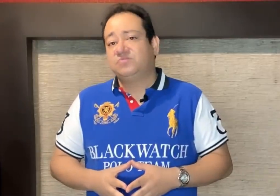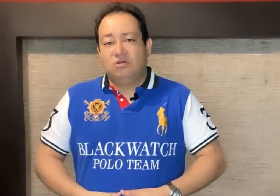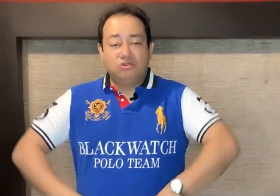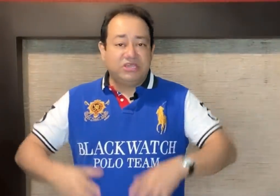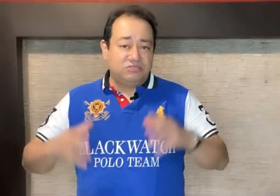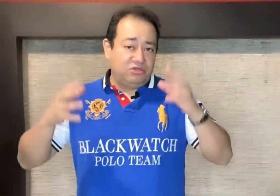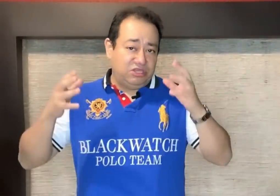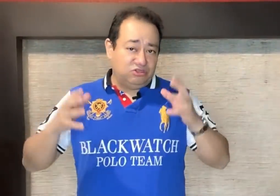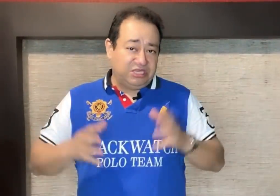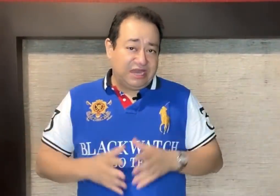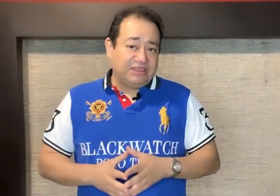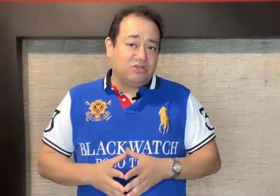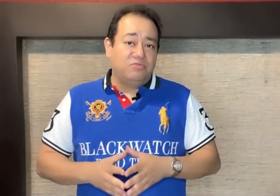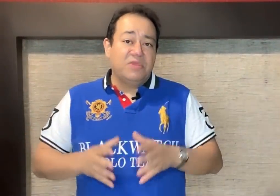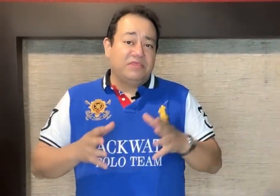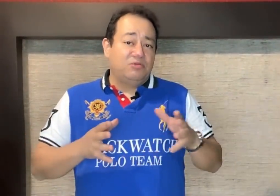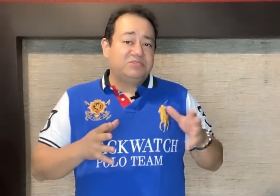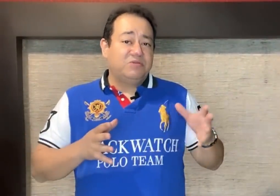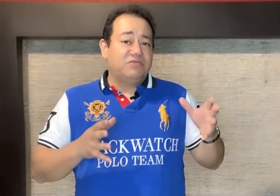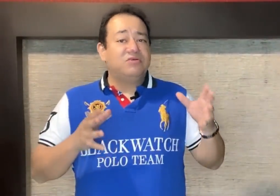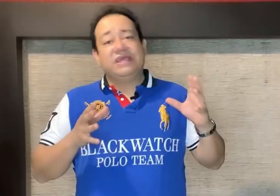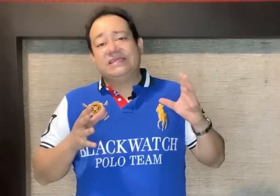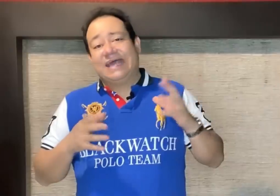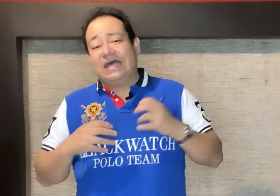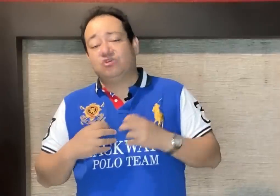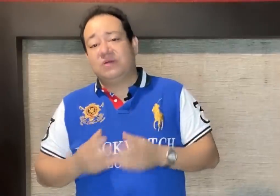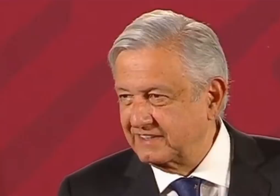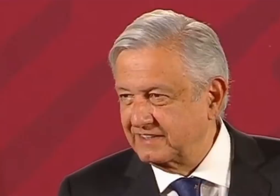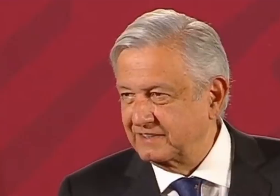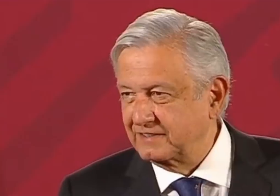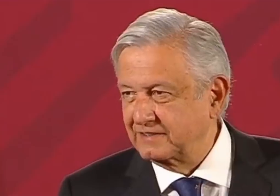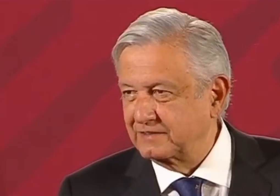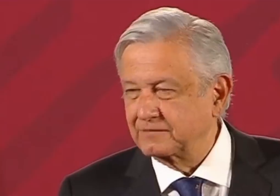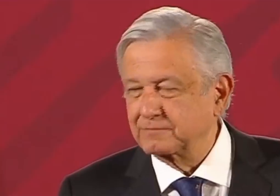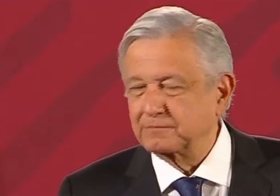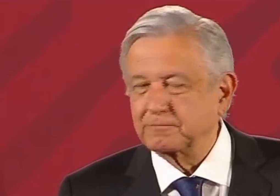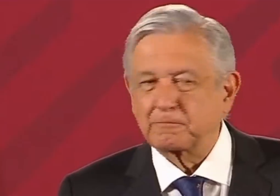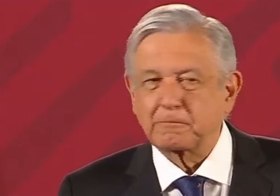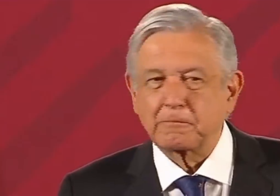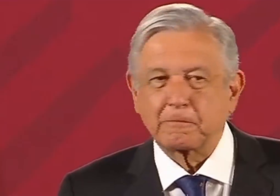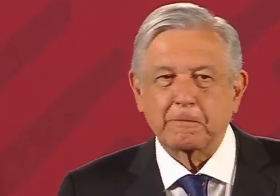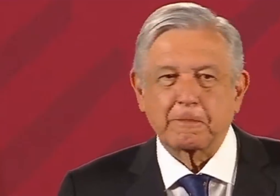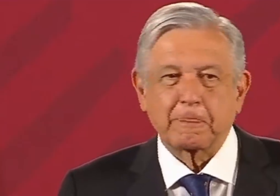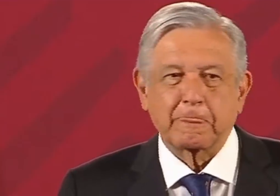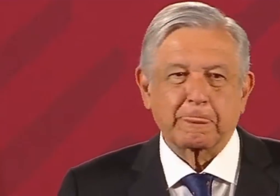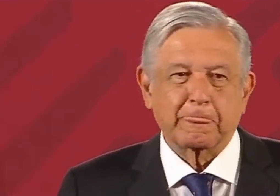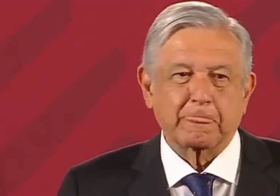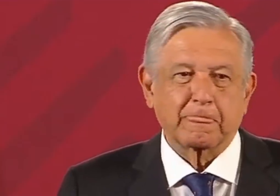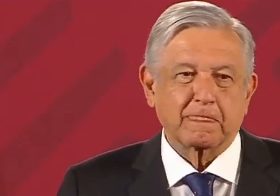another idiosyncratic gesture of lopez operator is sticking out the tip of the tongue